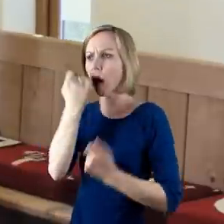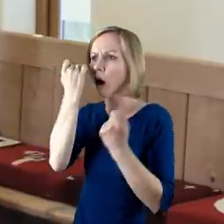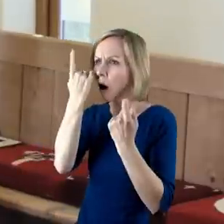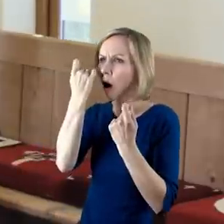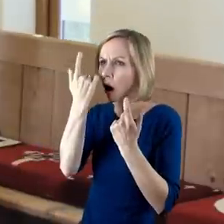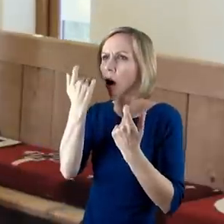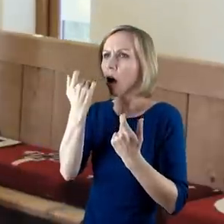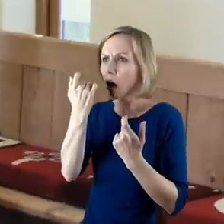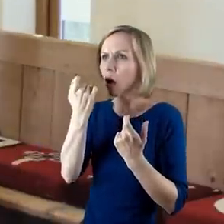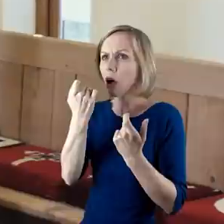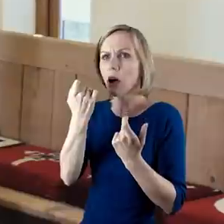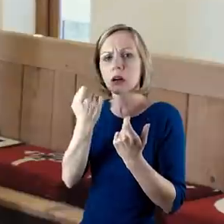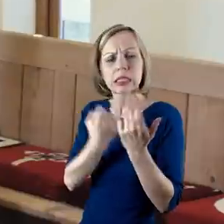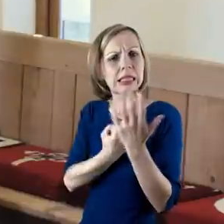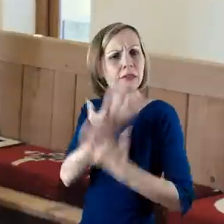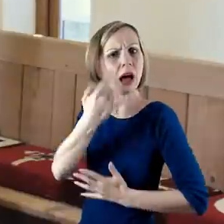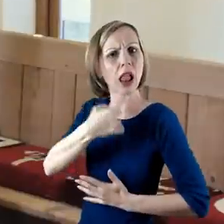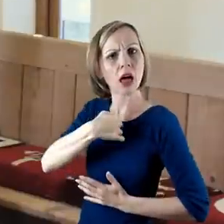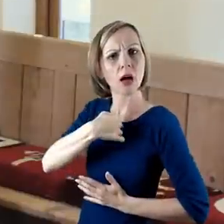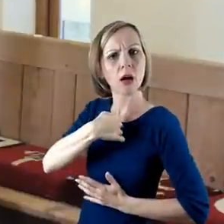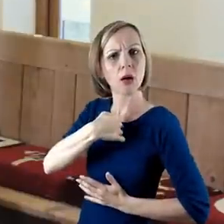and to make a choice to live inside out.